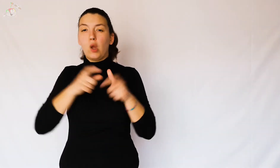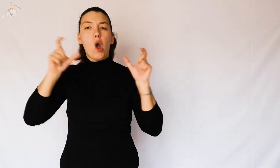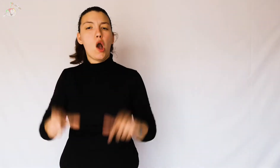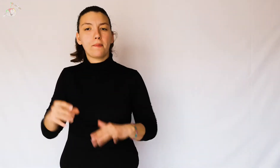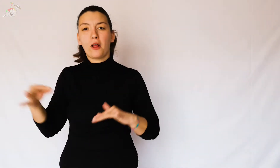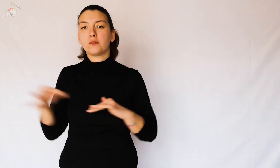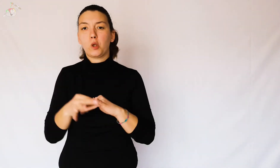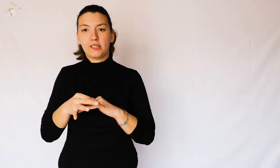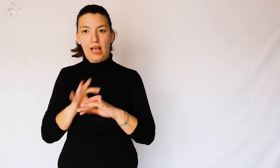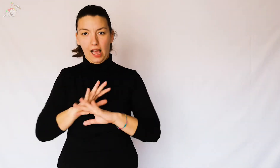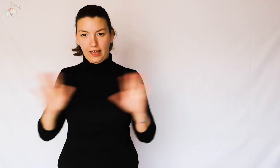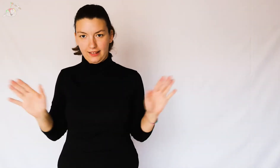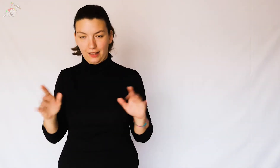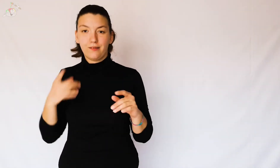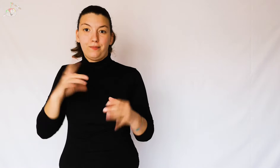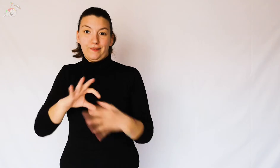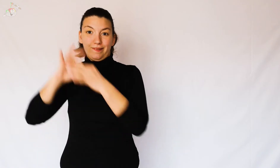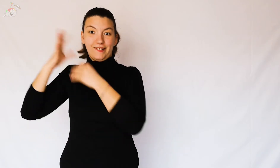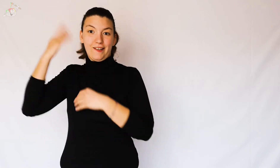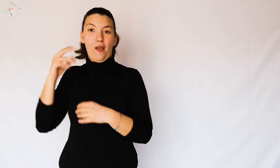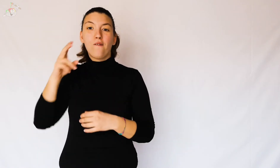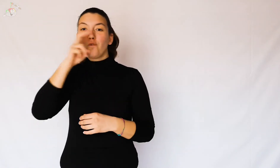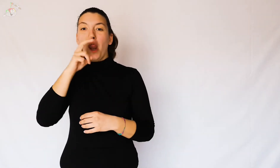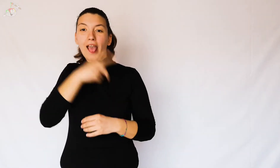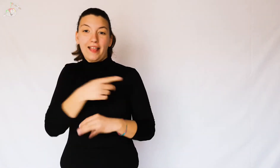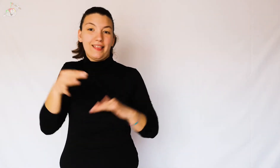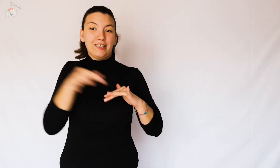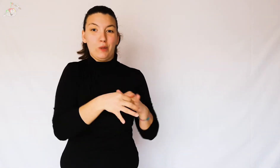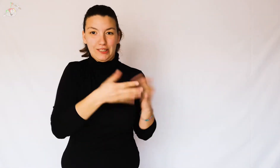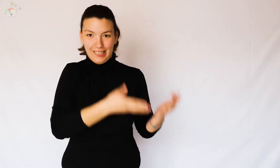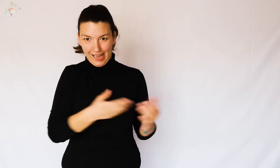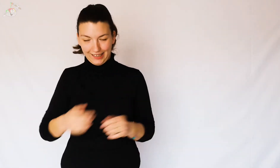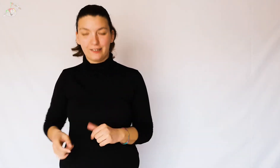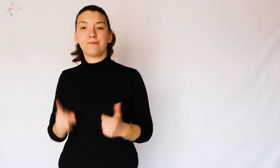First of all she must be married because Violetta was married too.